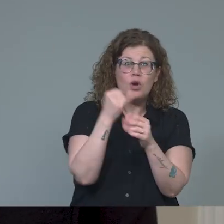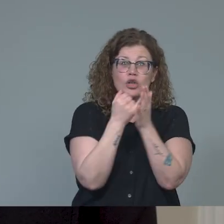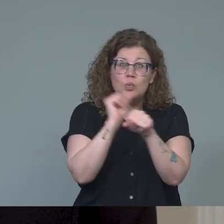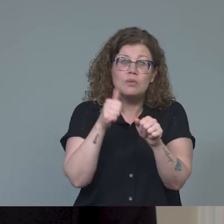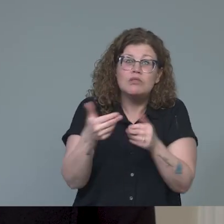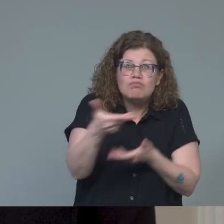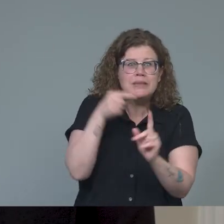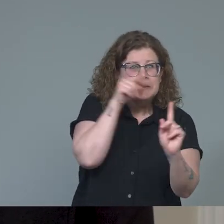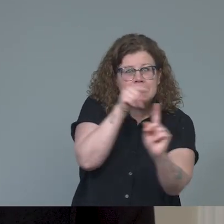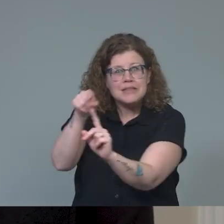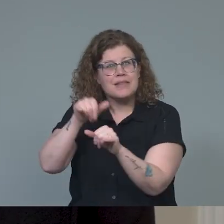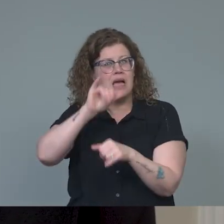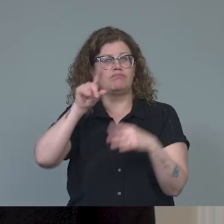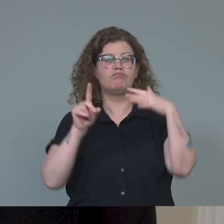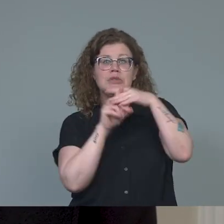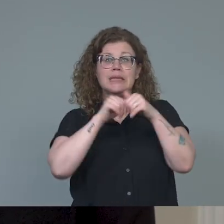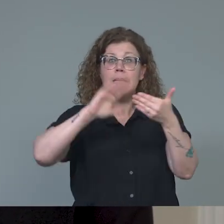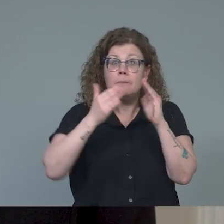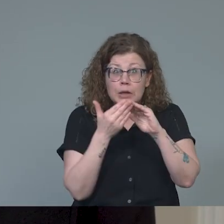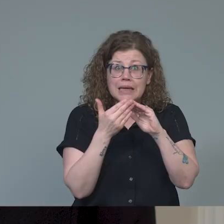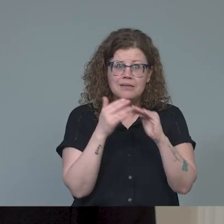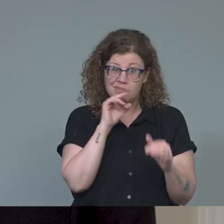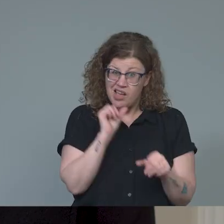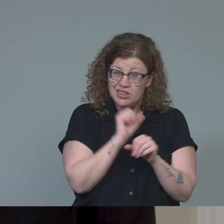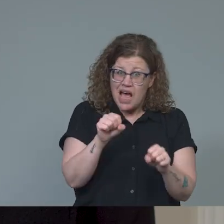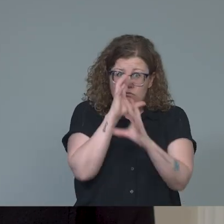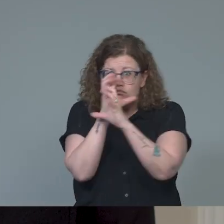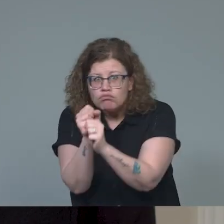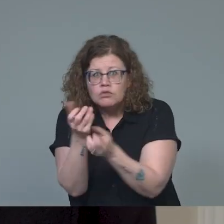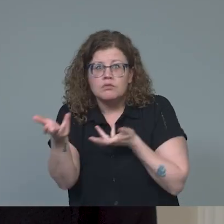in. So many of these community members were people that had walked those areas before,